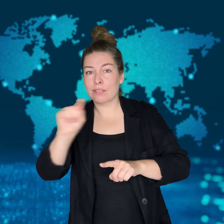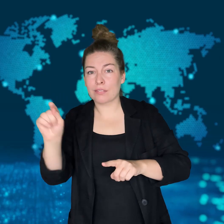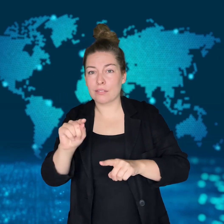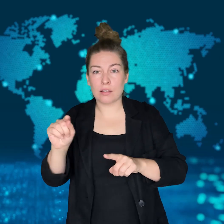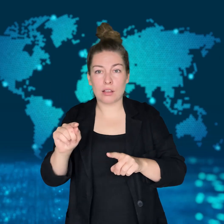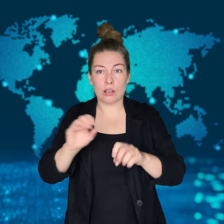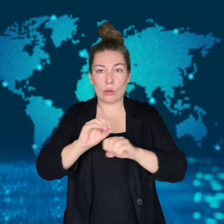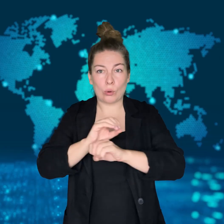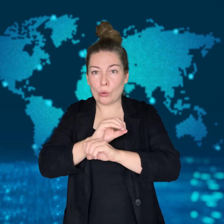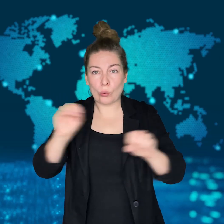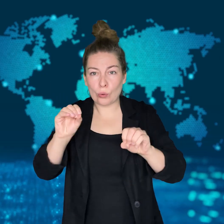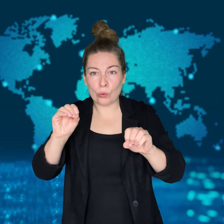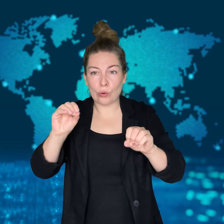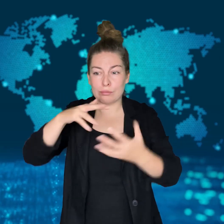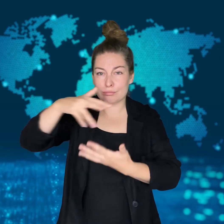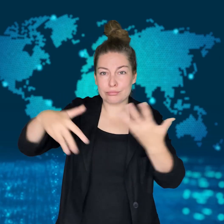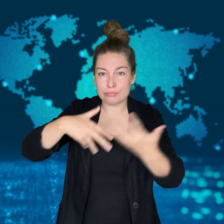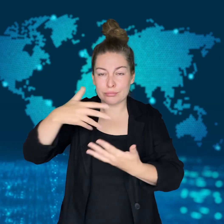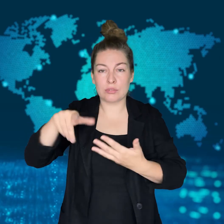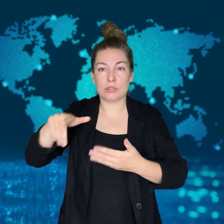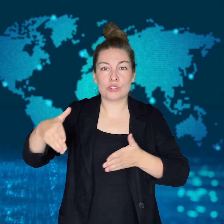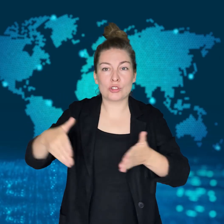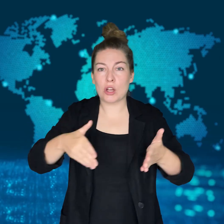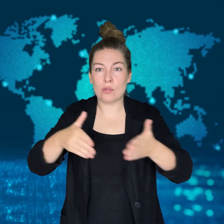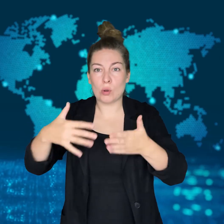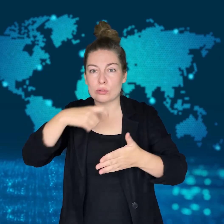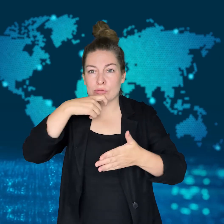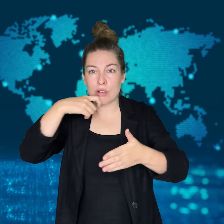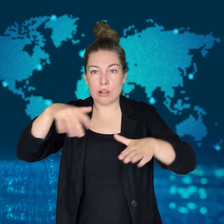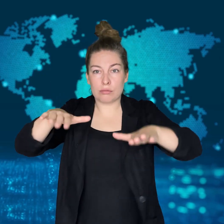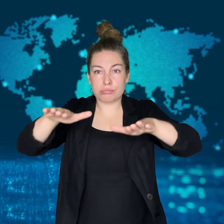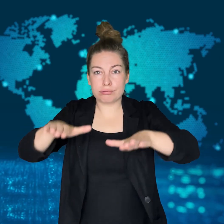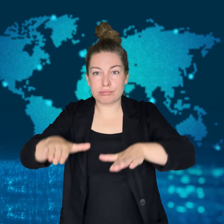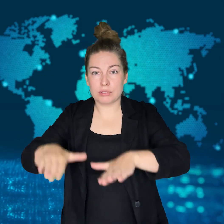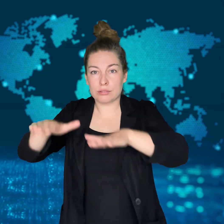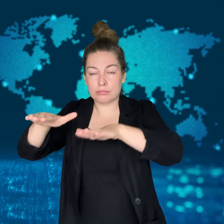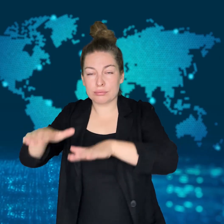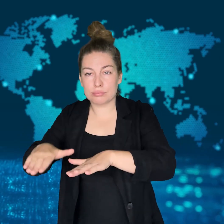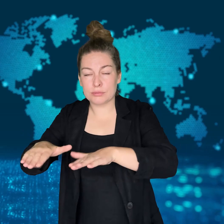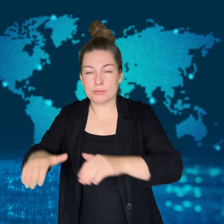fallen in other areas.